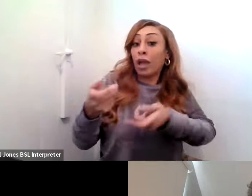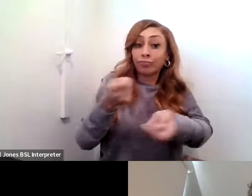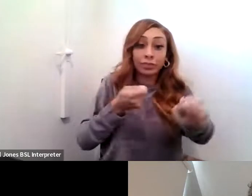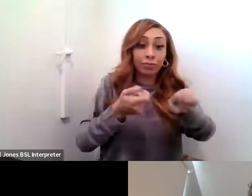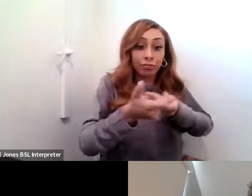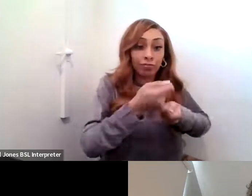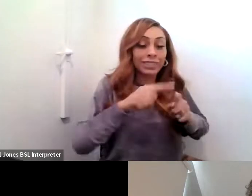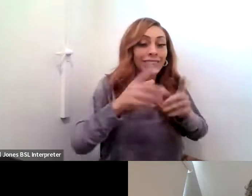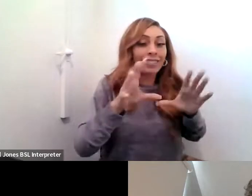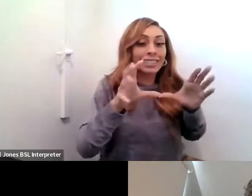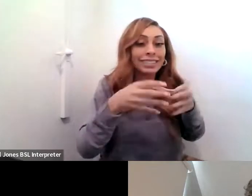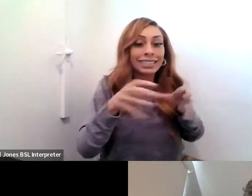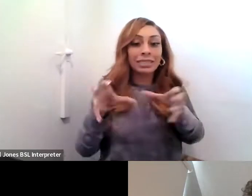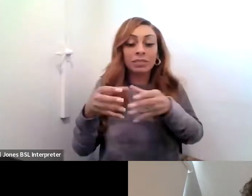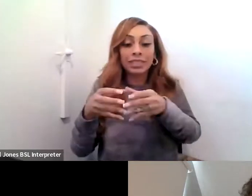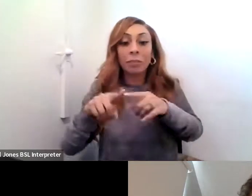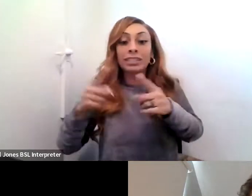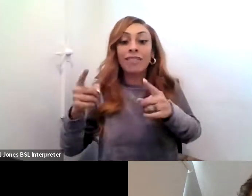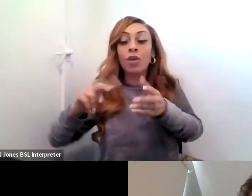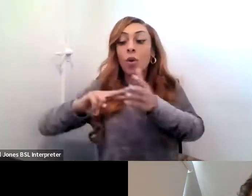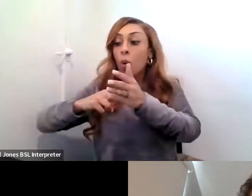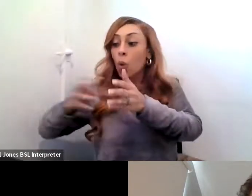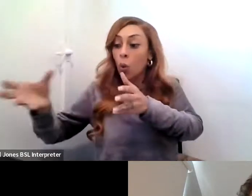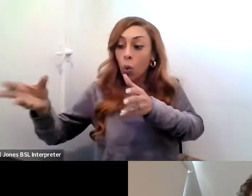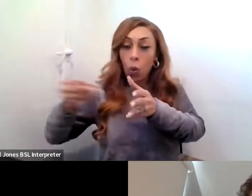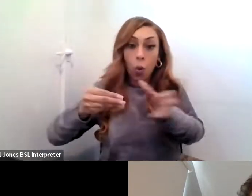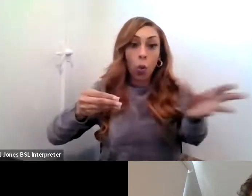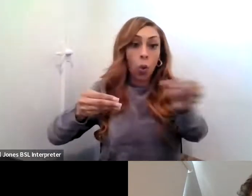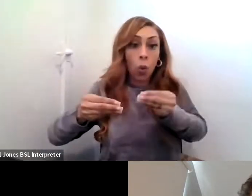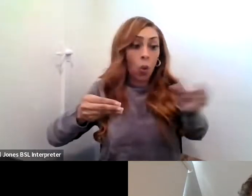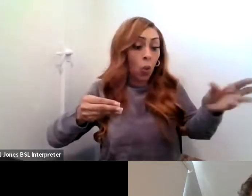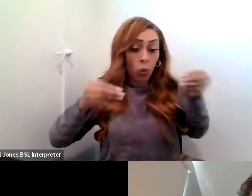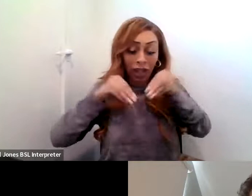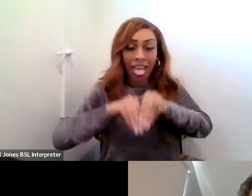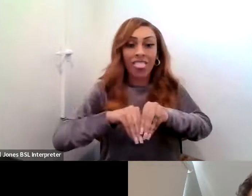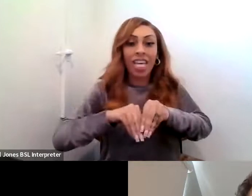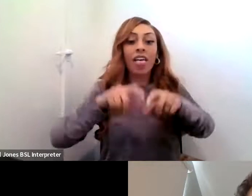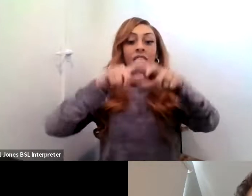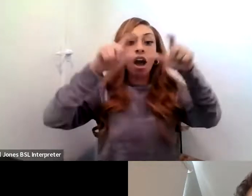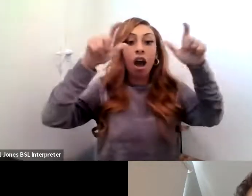people from different parts of an organisation, together to talk about the arc of an audience experience,